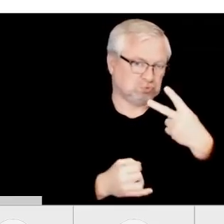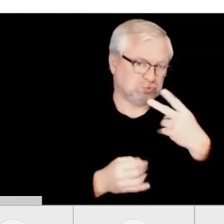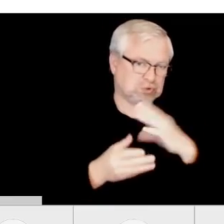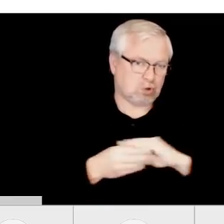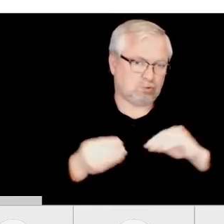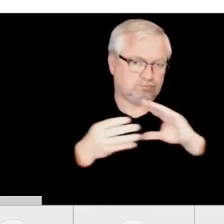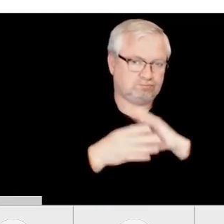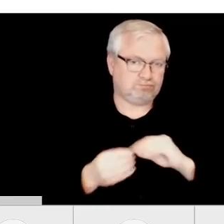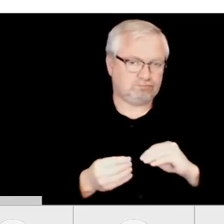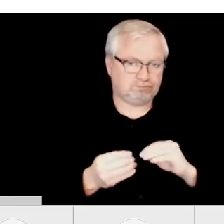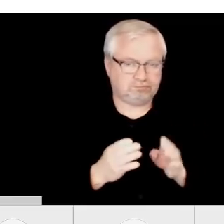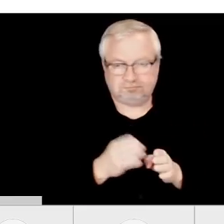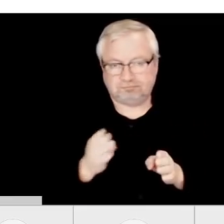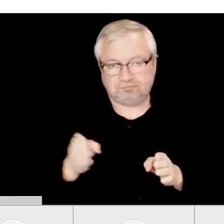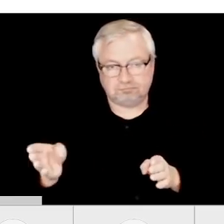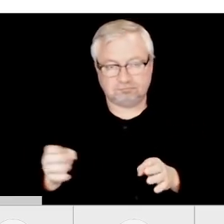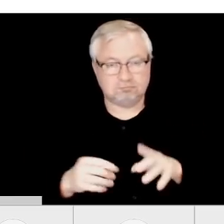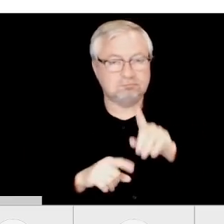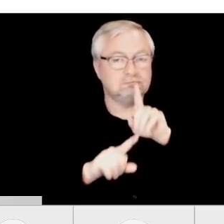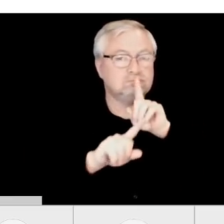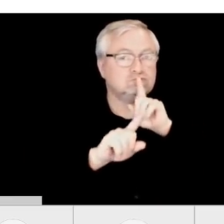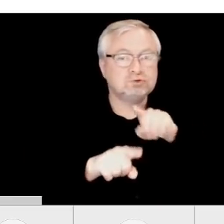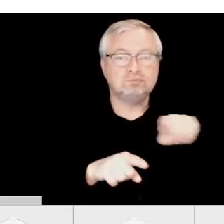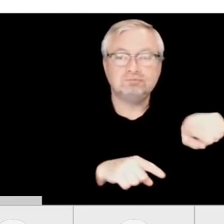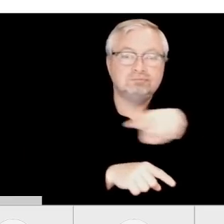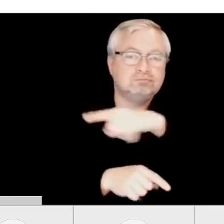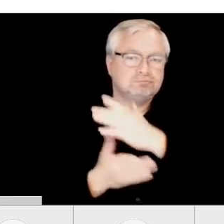these are in response to questions we've had in the past where people have